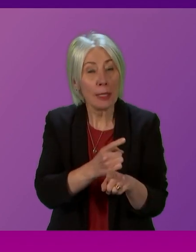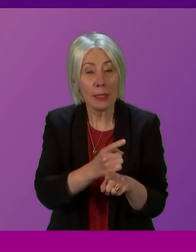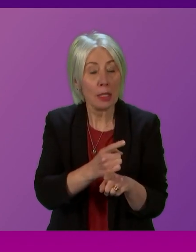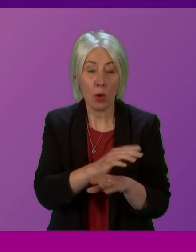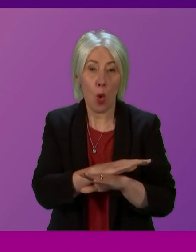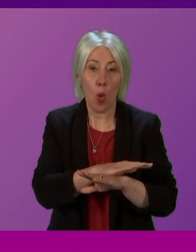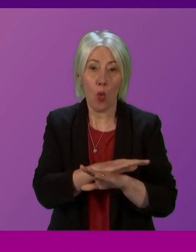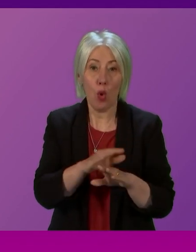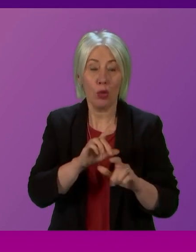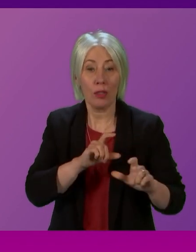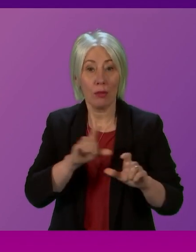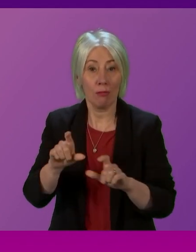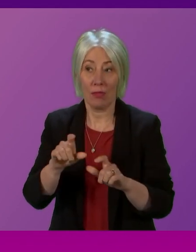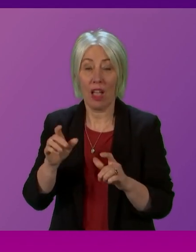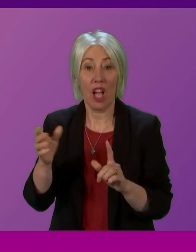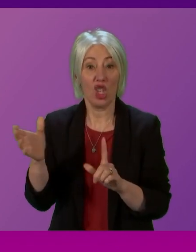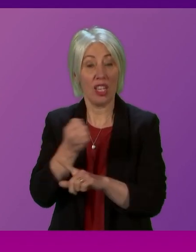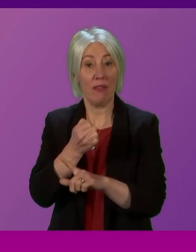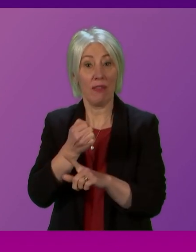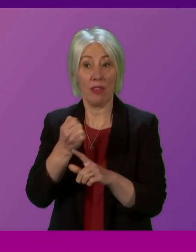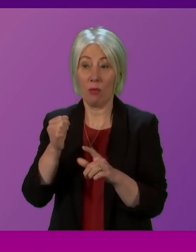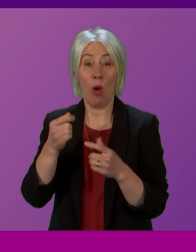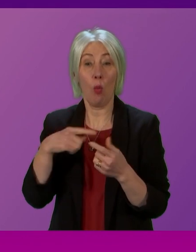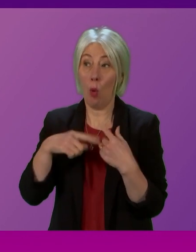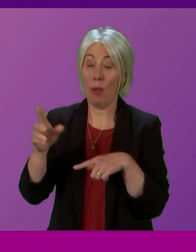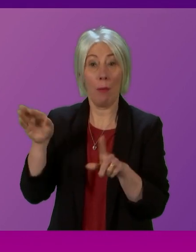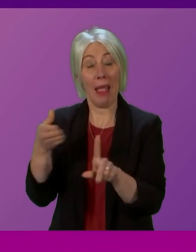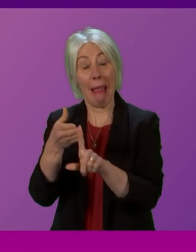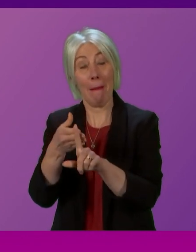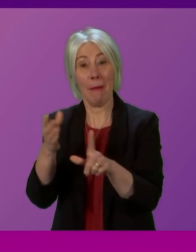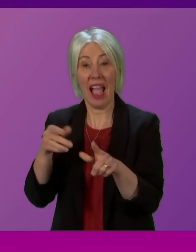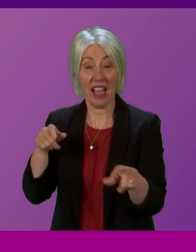with our commitment to raise attainment and close the attainment gap in our schools.